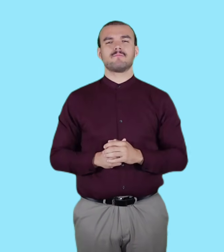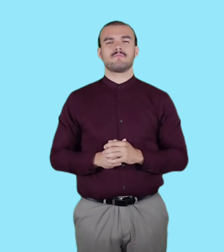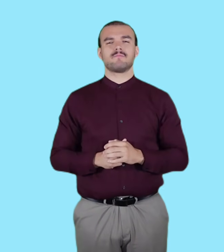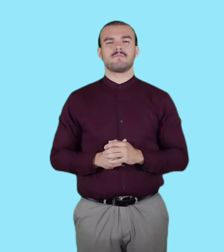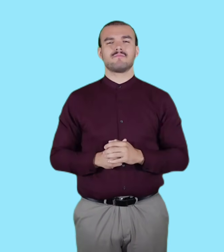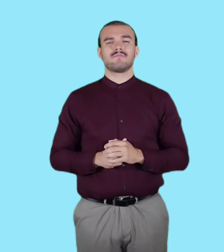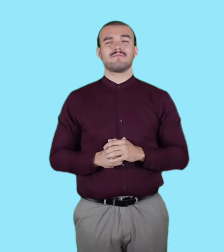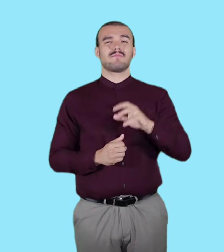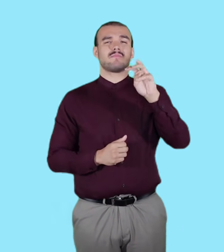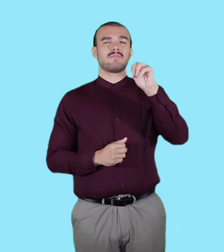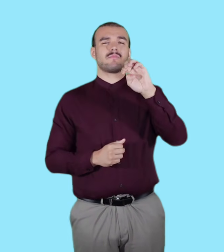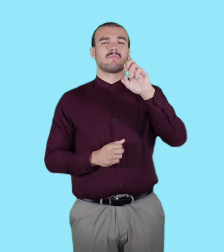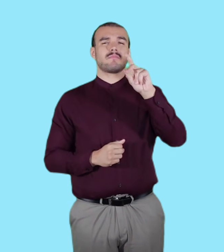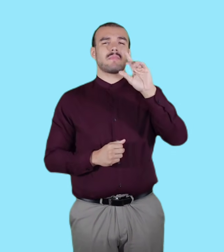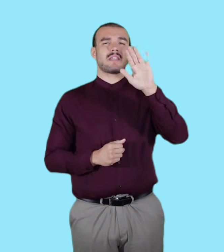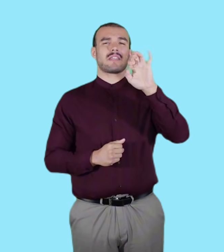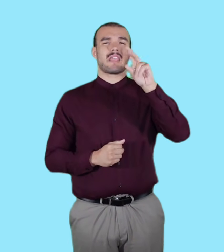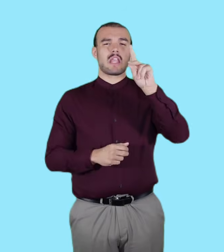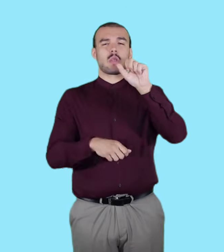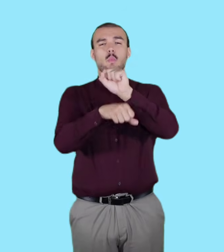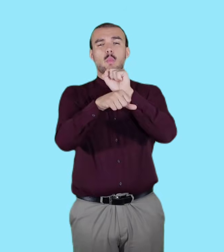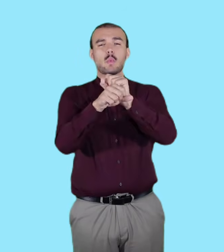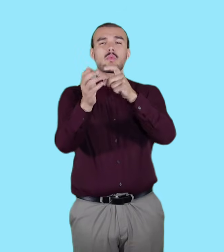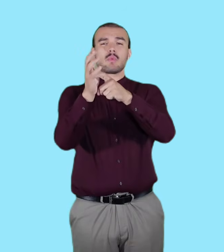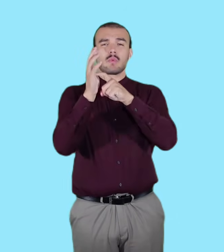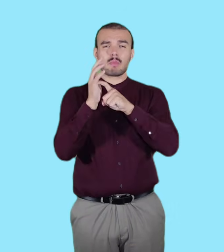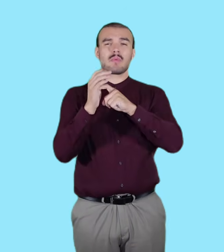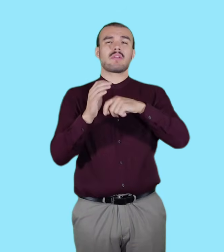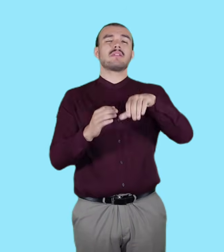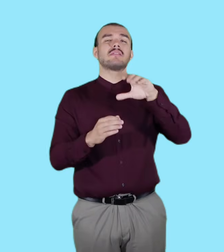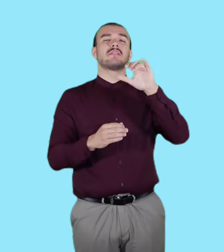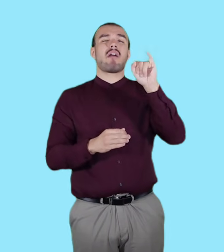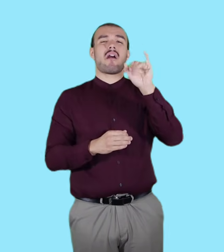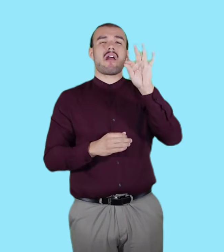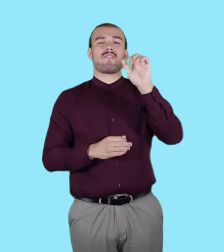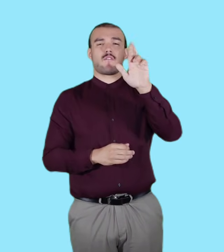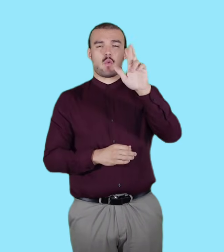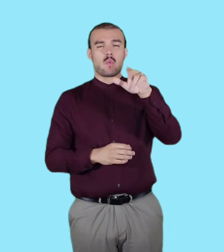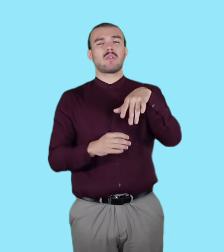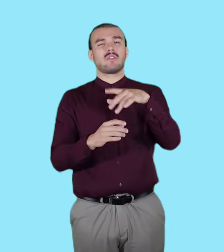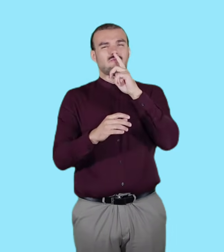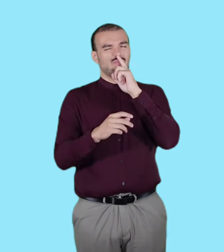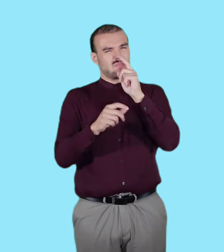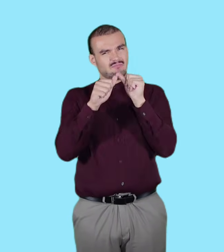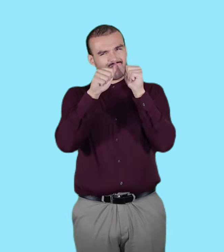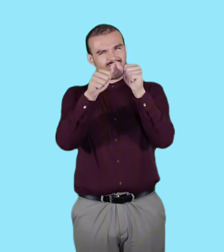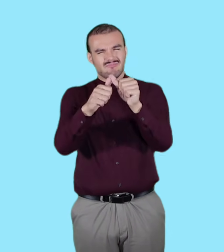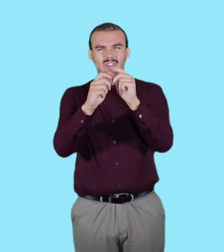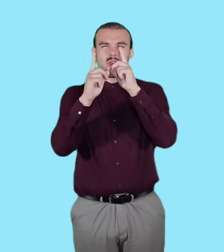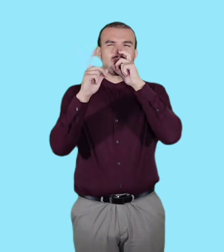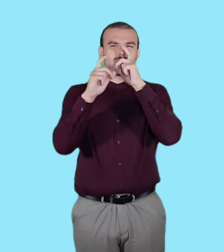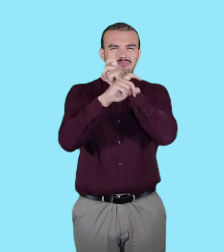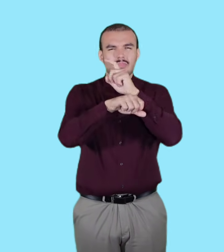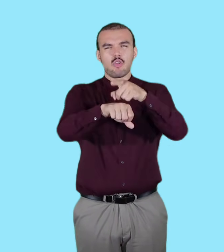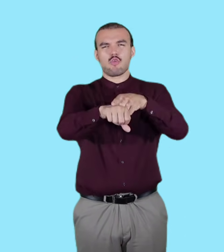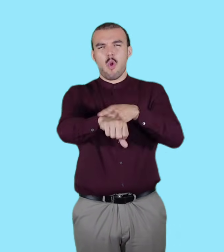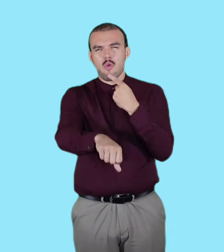The Medicaid work and community engagement IFR is extremely long and complicated.